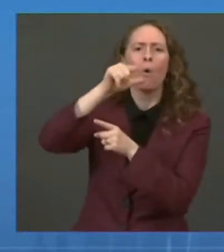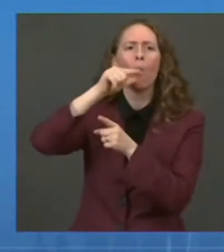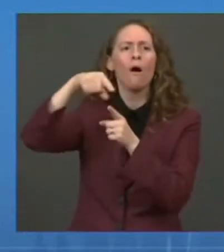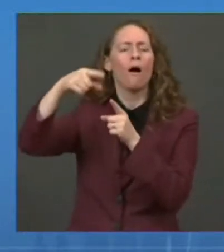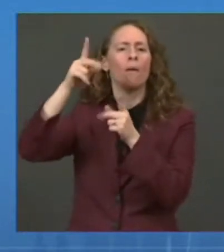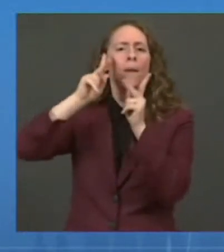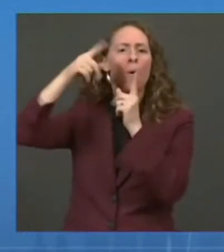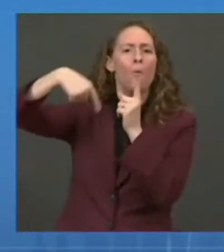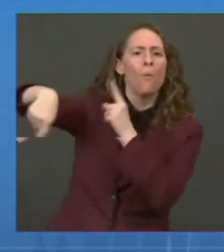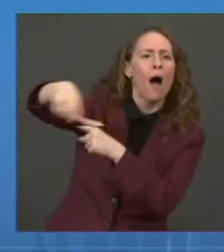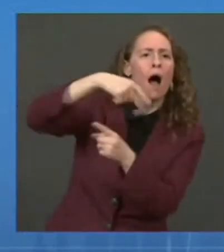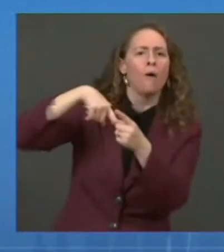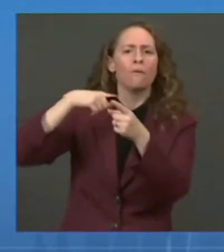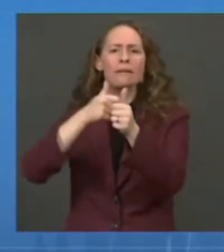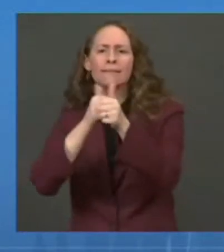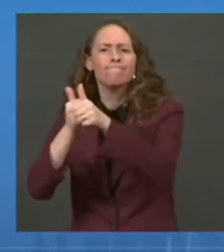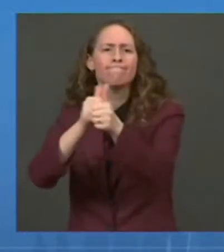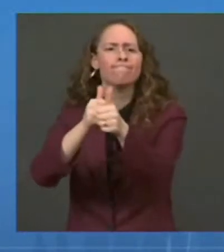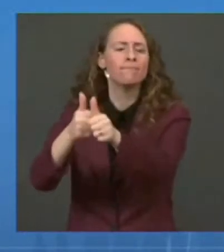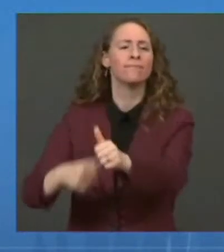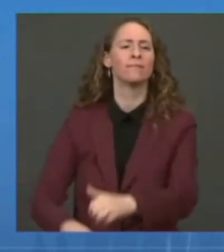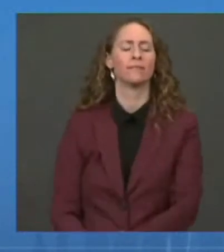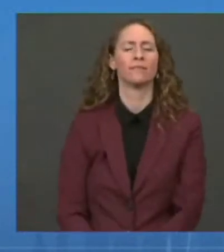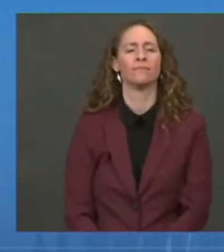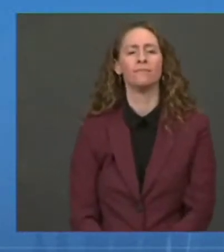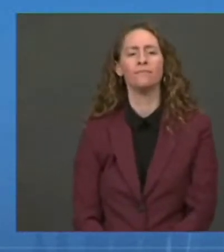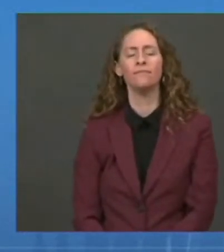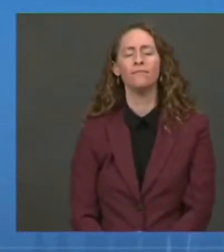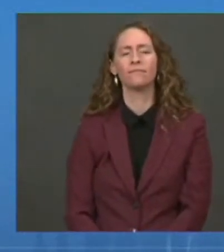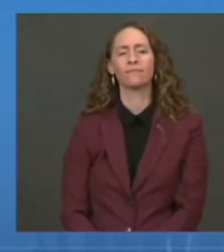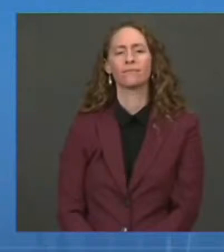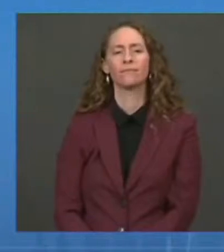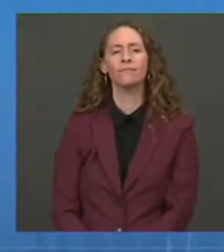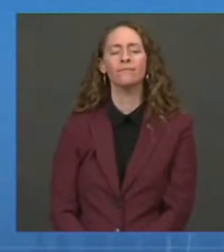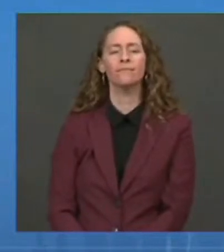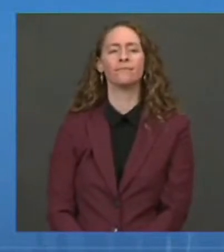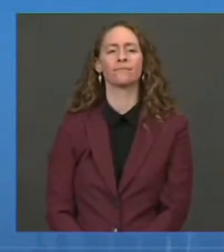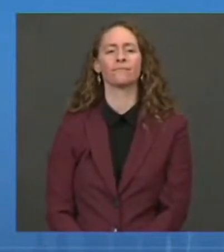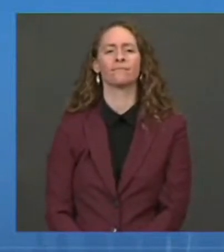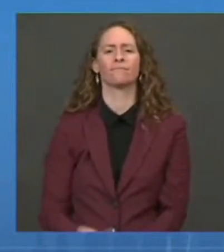INVESTIGATION. ACROSS THE COUNTRY PUBLIC